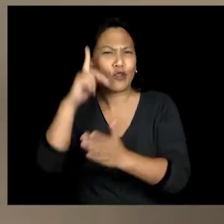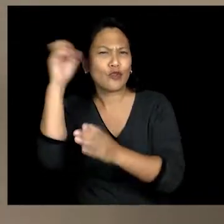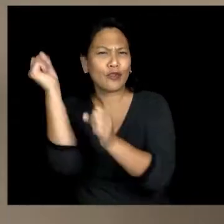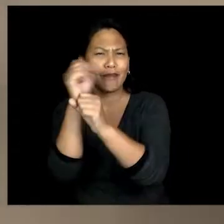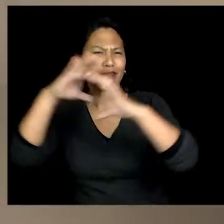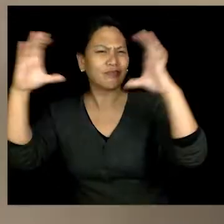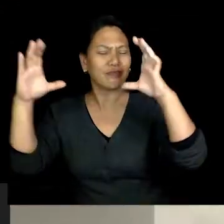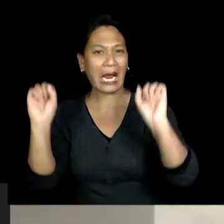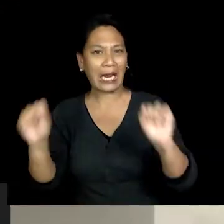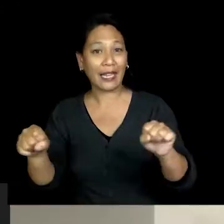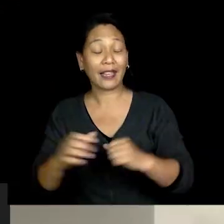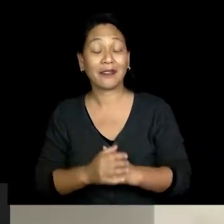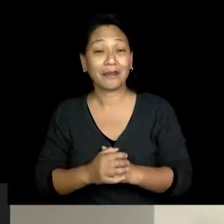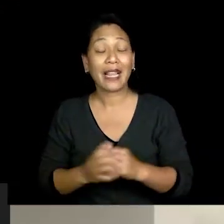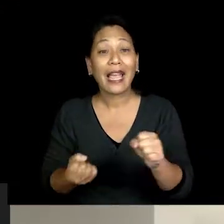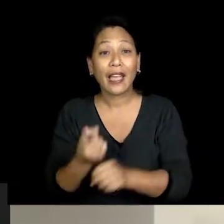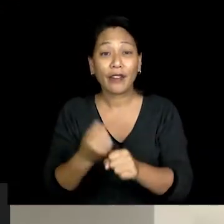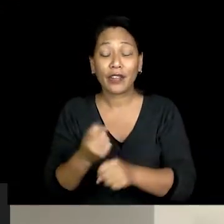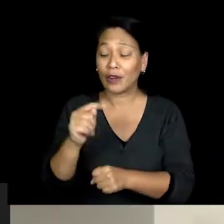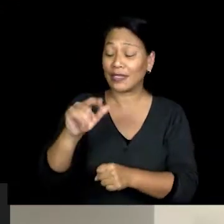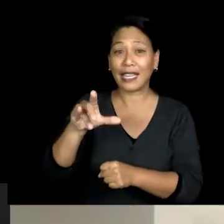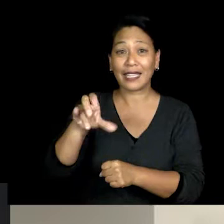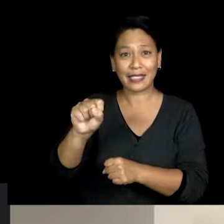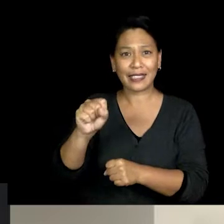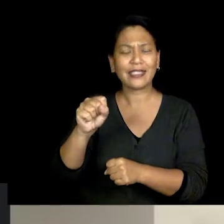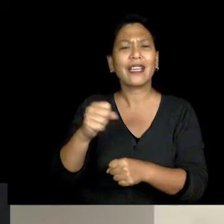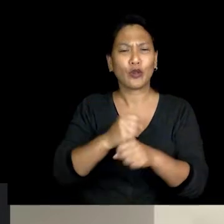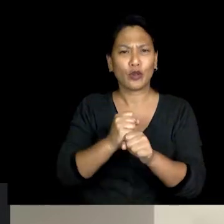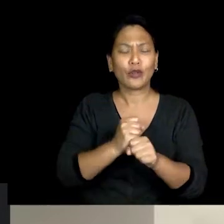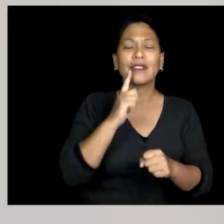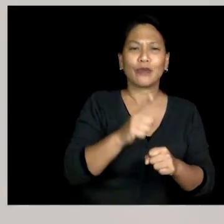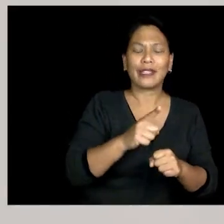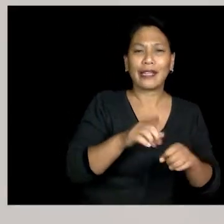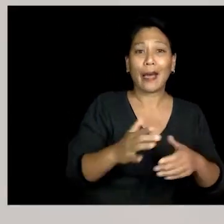with their art on the Ottawa stage. Every year TACTICS presents a Mainstage Series and a Development Series